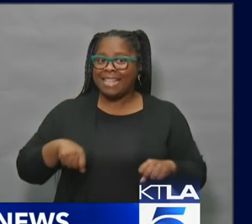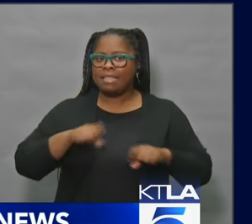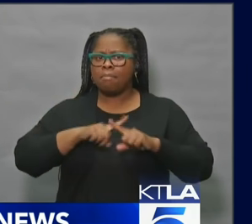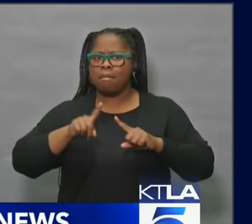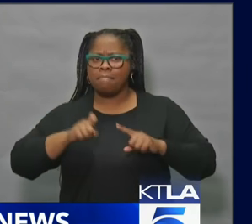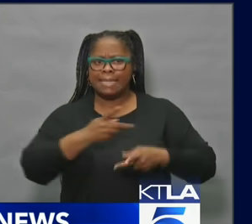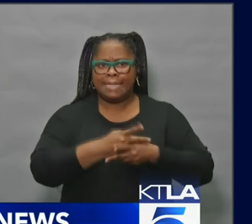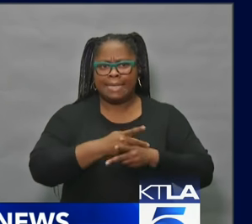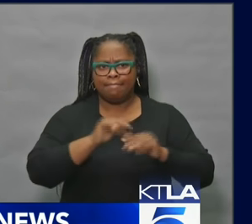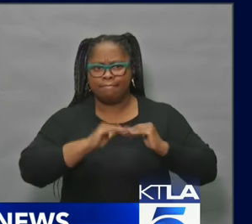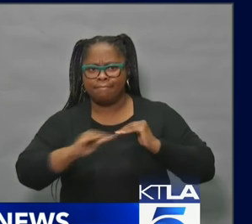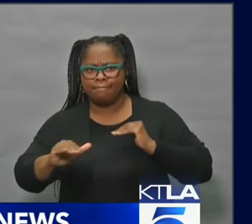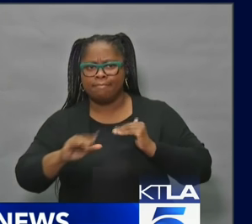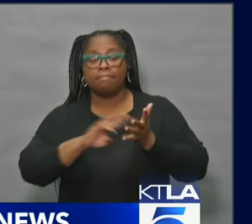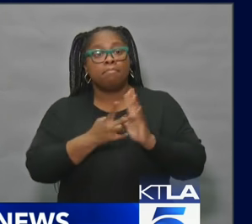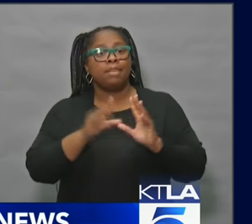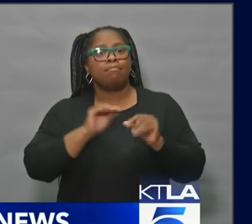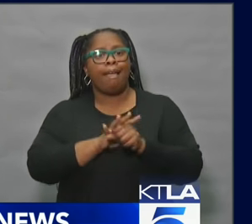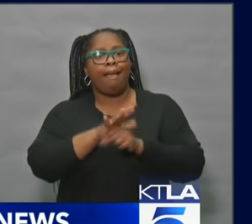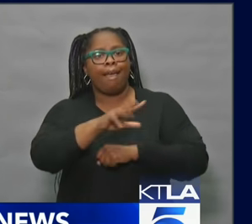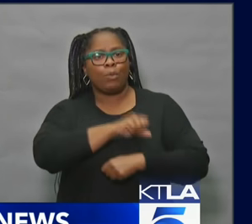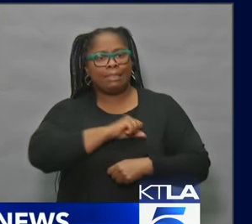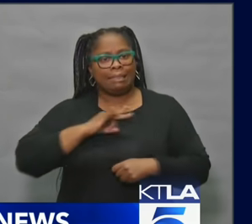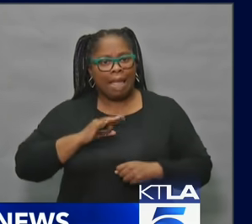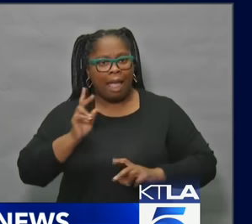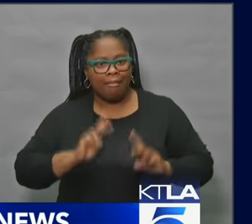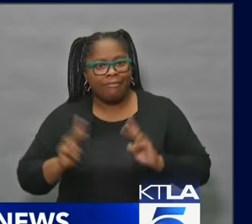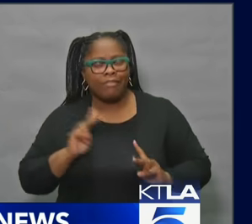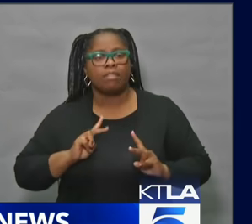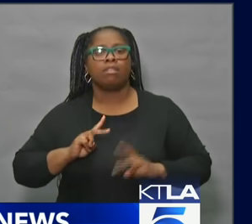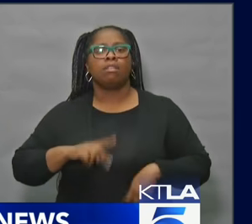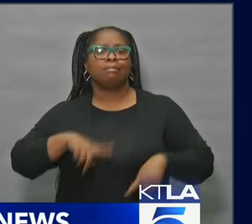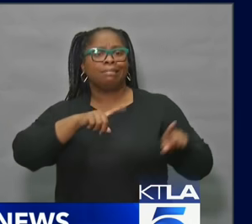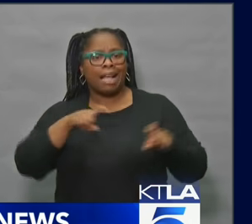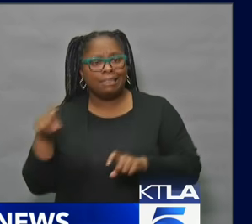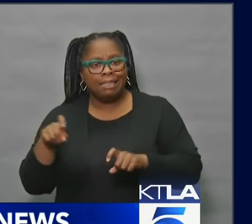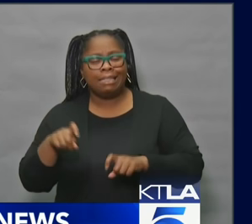CAPACITY. BUT WE MUST PROTECT OUR RESOURCES TO SUSTAIN. OUR